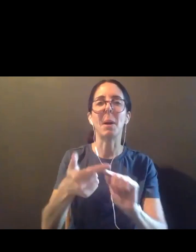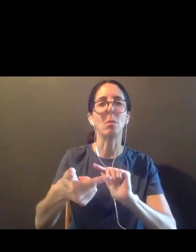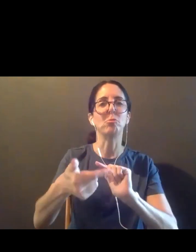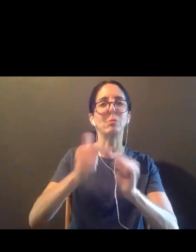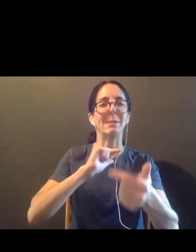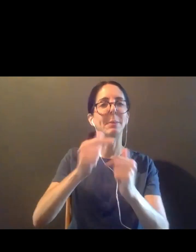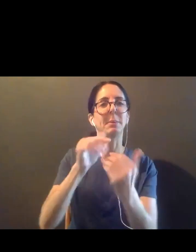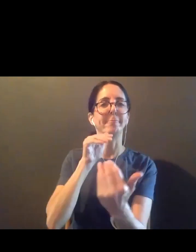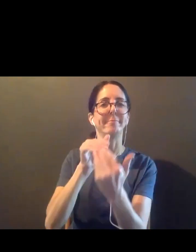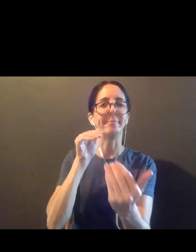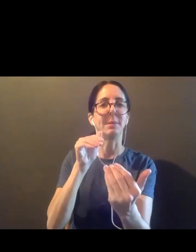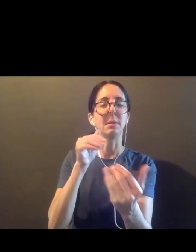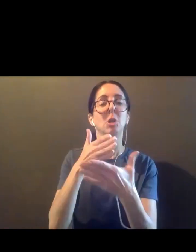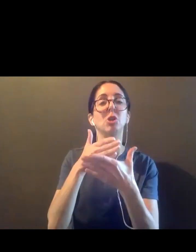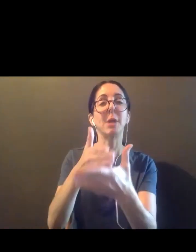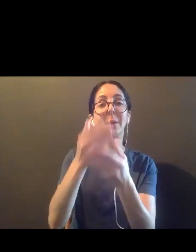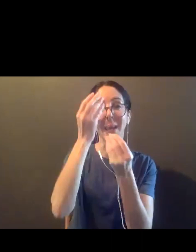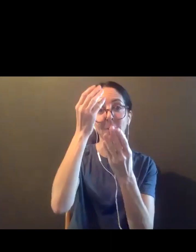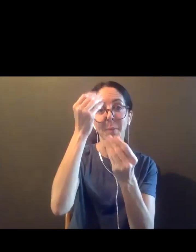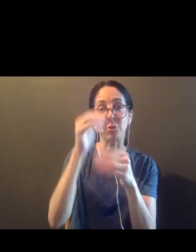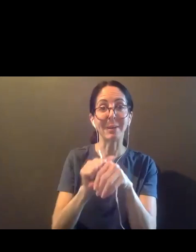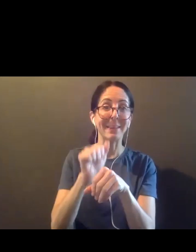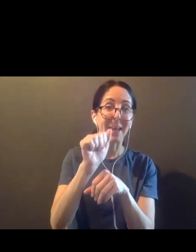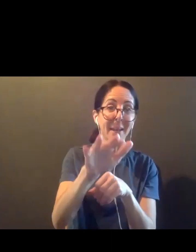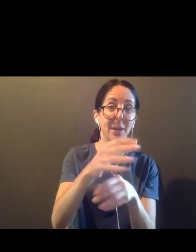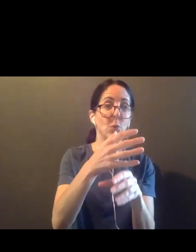Of information sharing, receiving, and then followed up by another action.